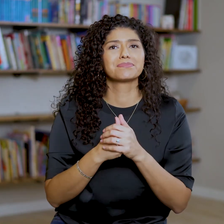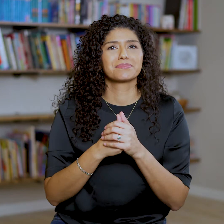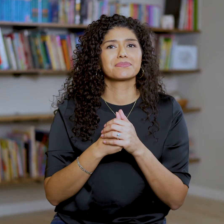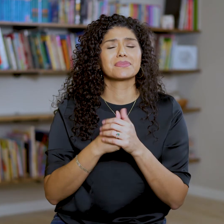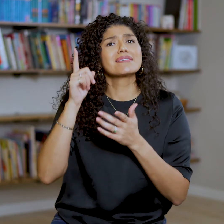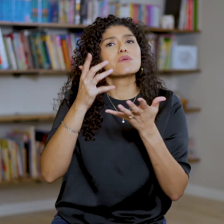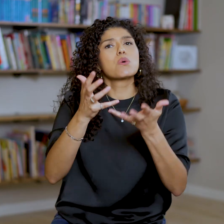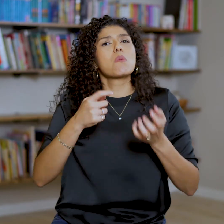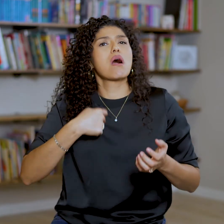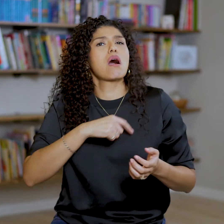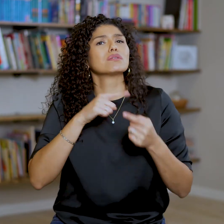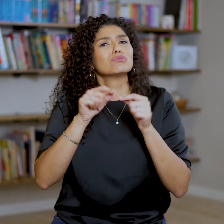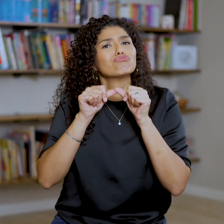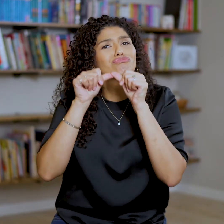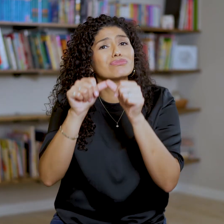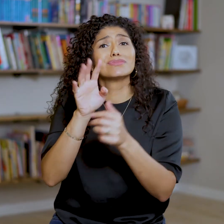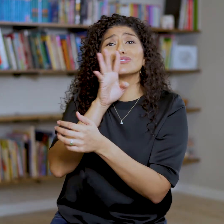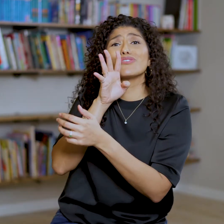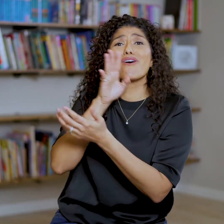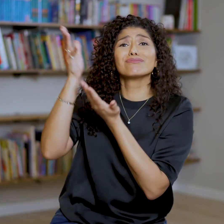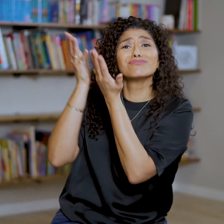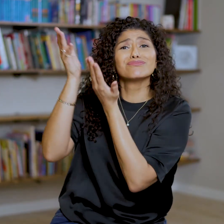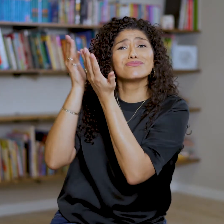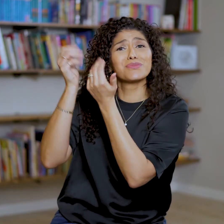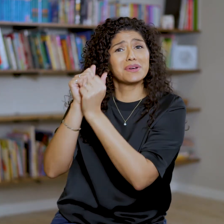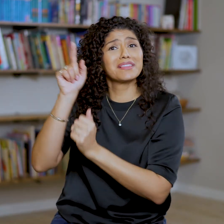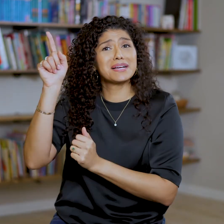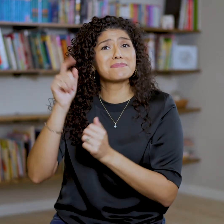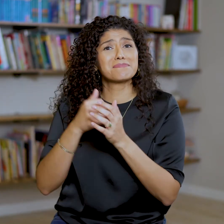He wants us to keep talking to Him,